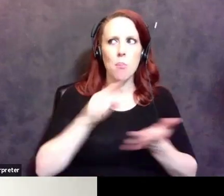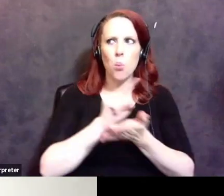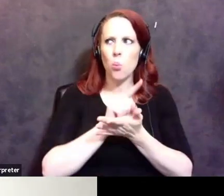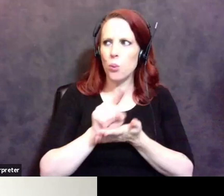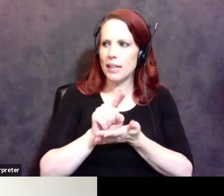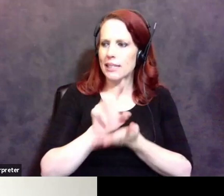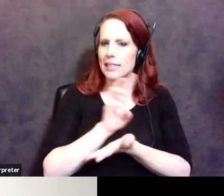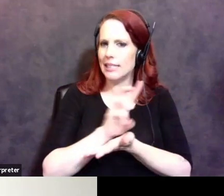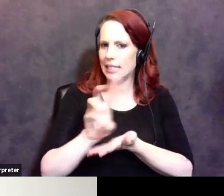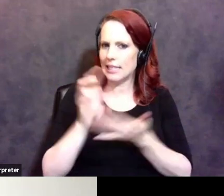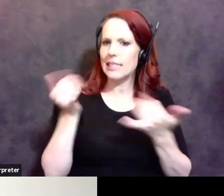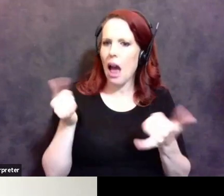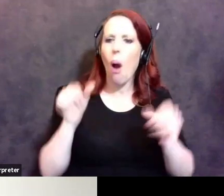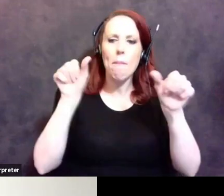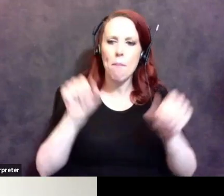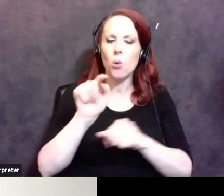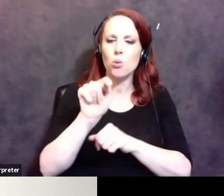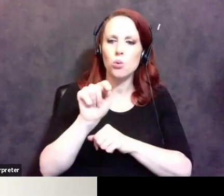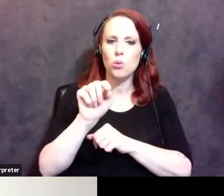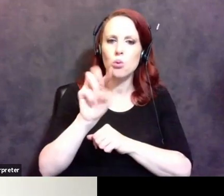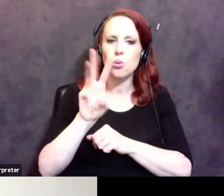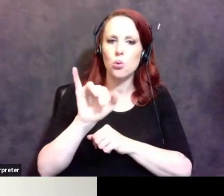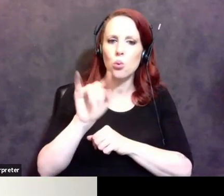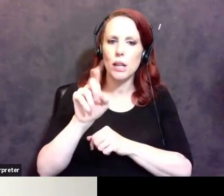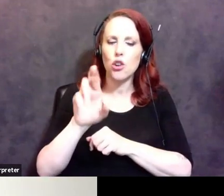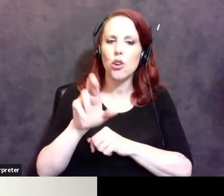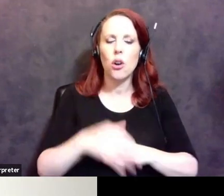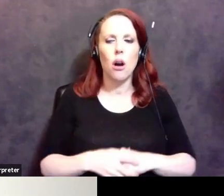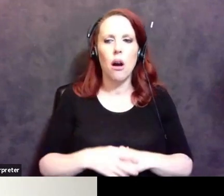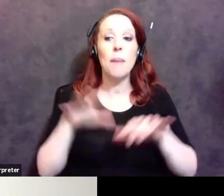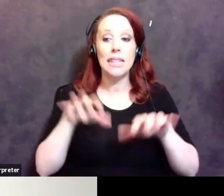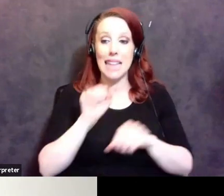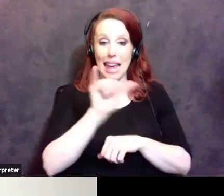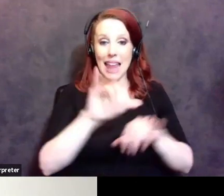post this on Twitter. By taking that class, I am realizing and what that class goes into